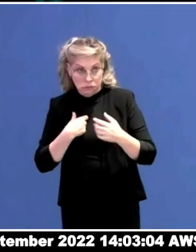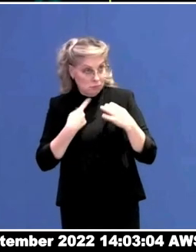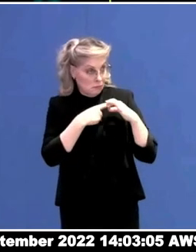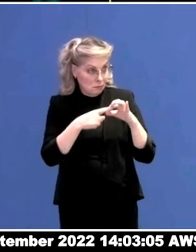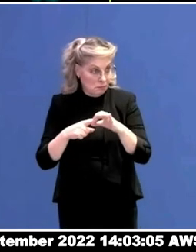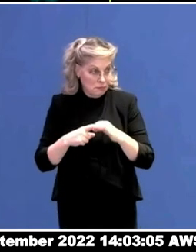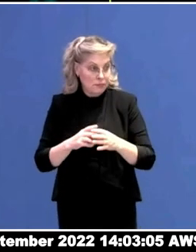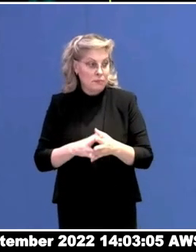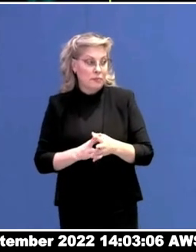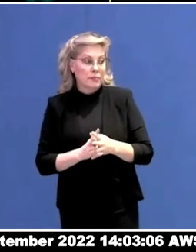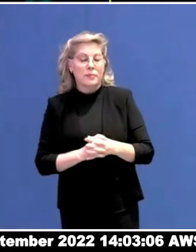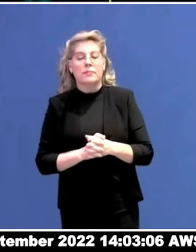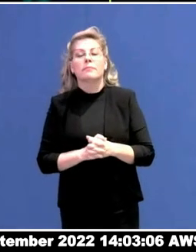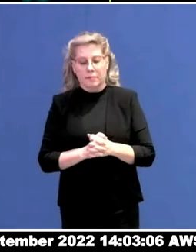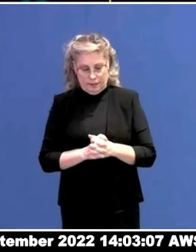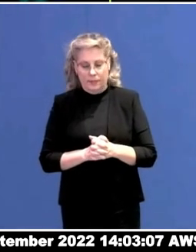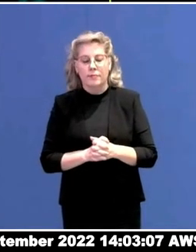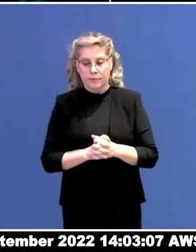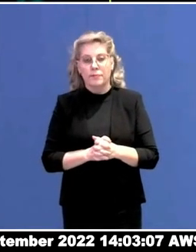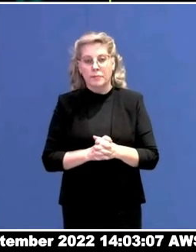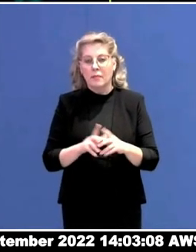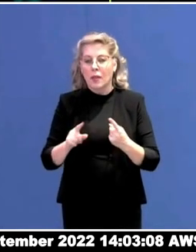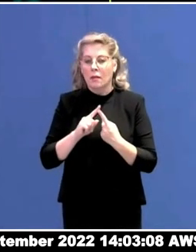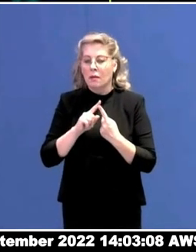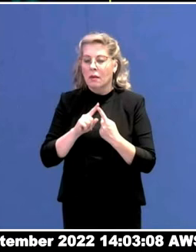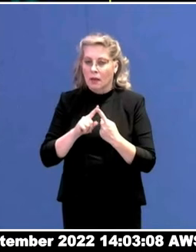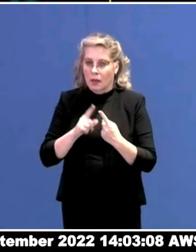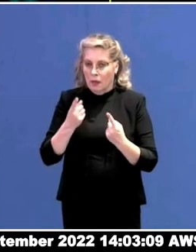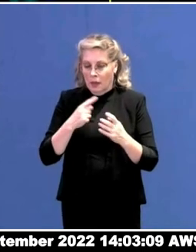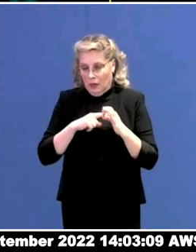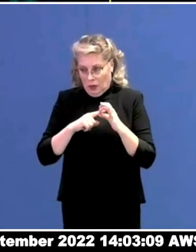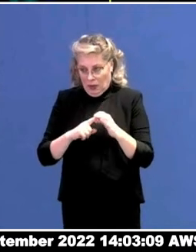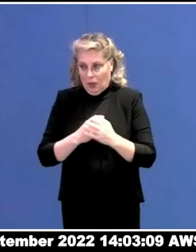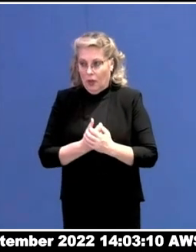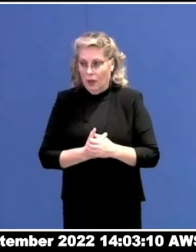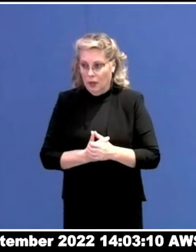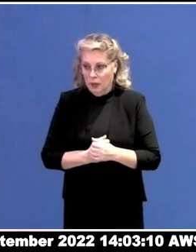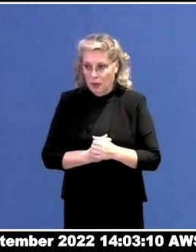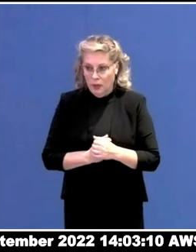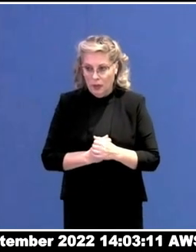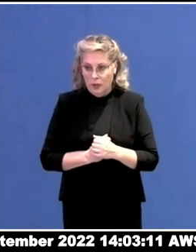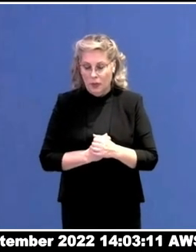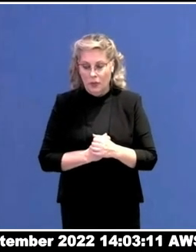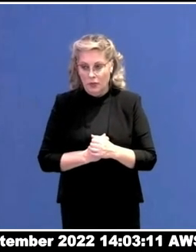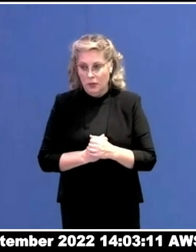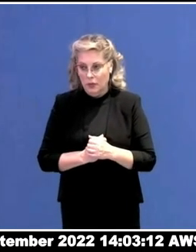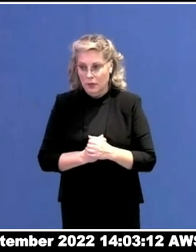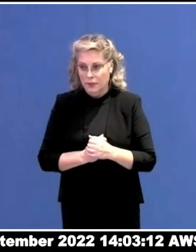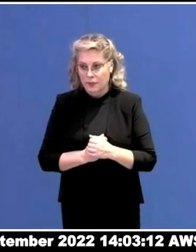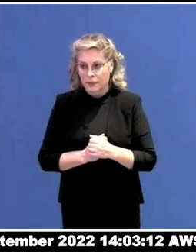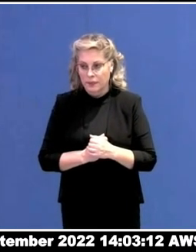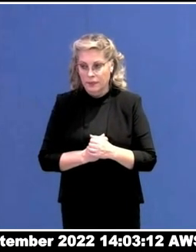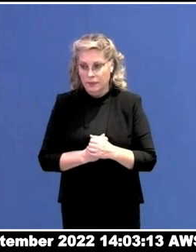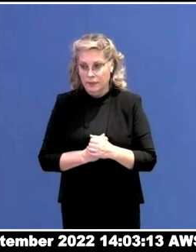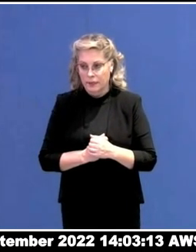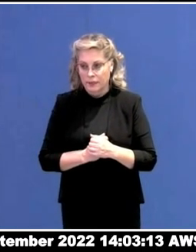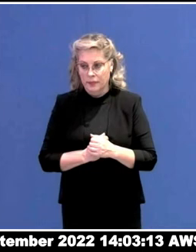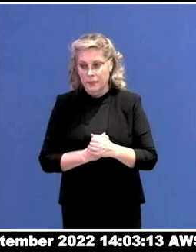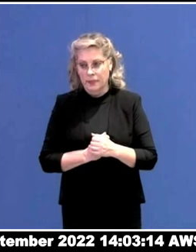I do have one question, Chair, and we have heard today and in this